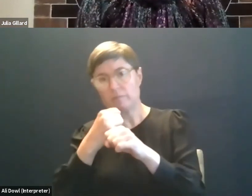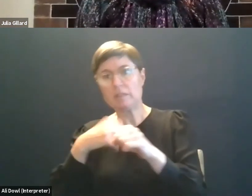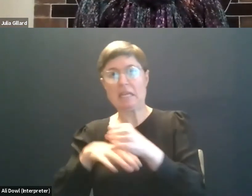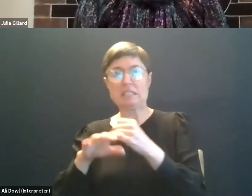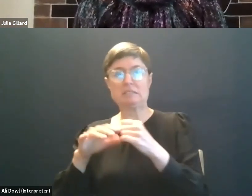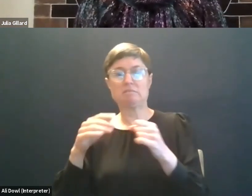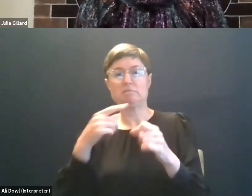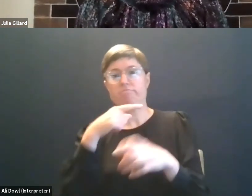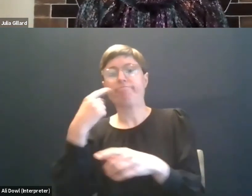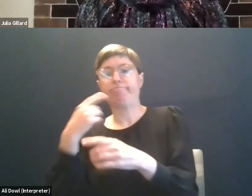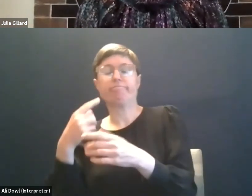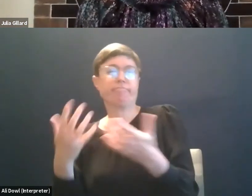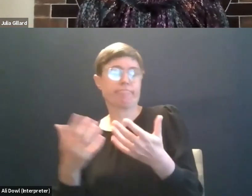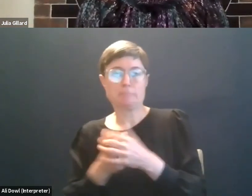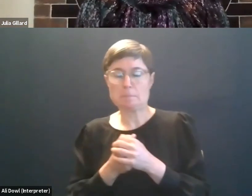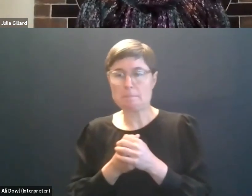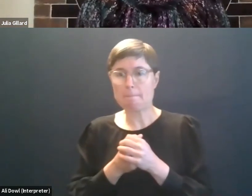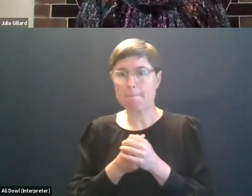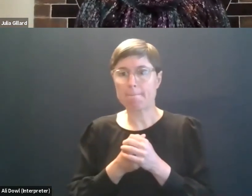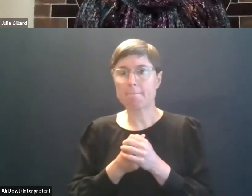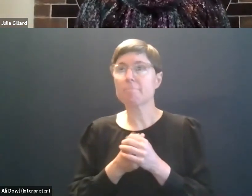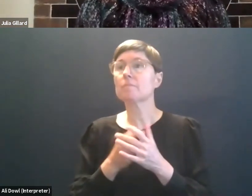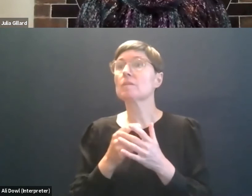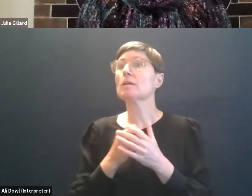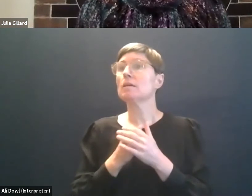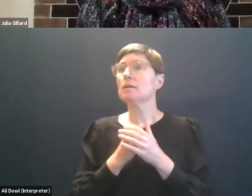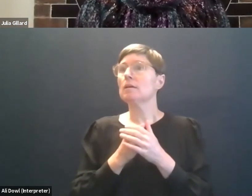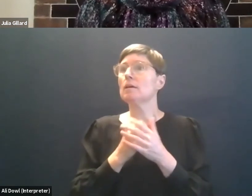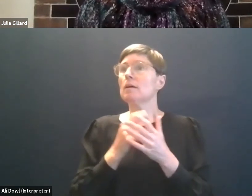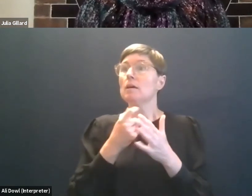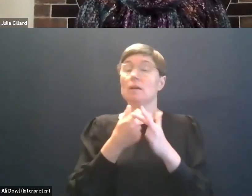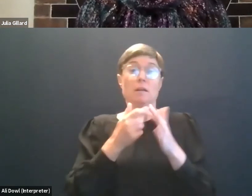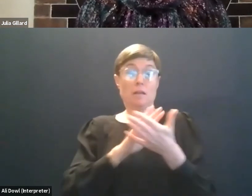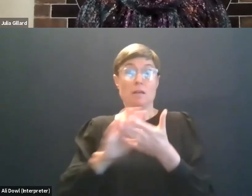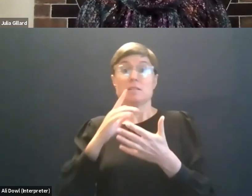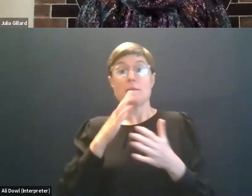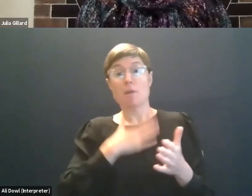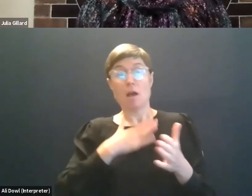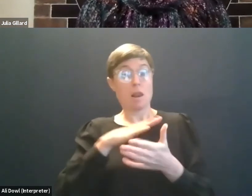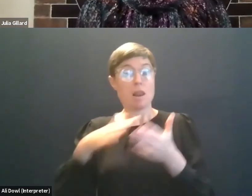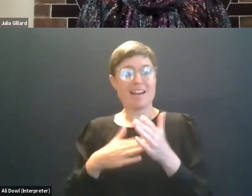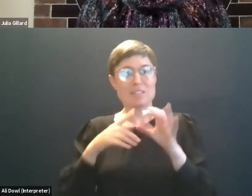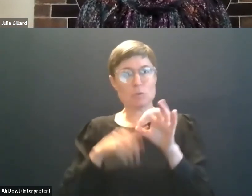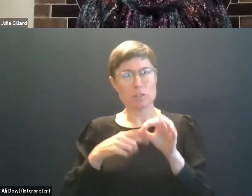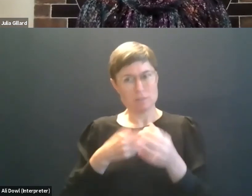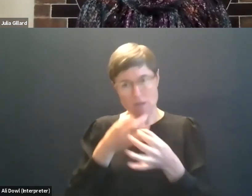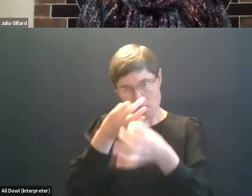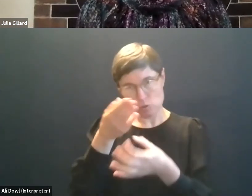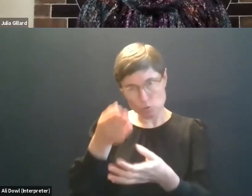Just finally, a final question and I will direct it to you, Julia, we've